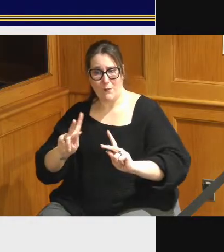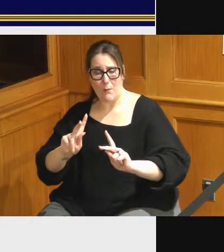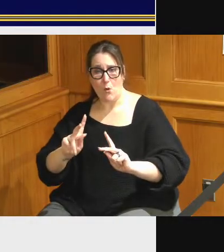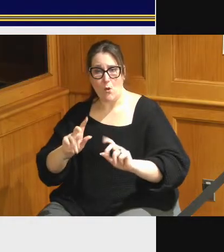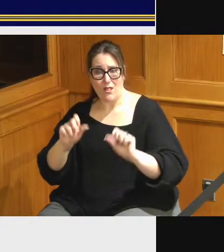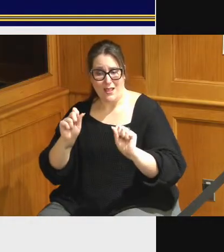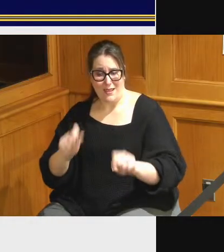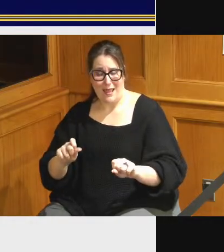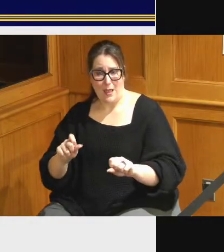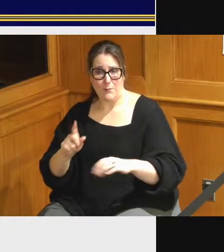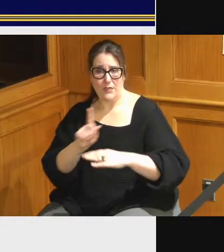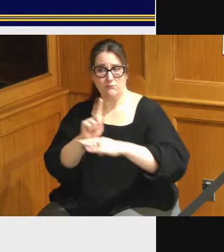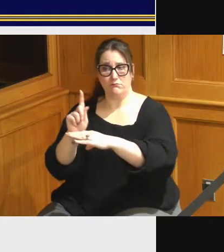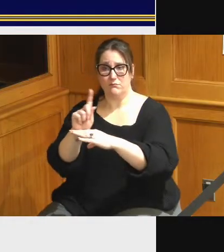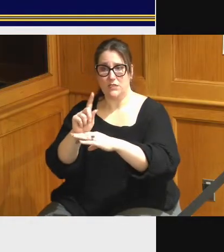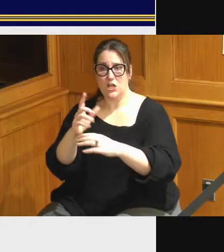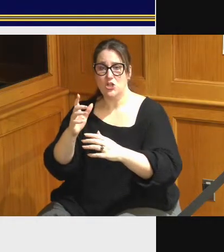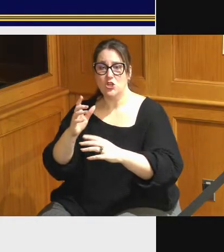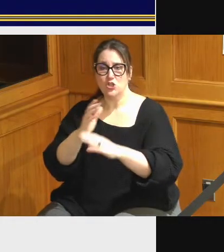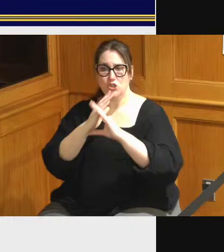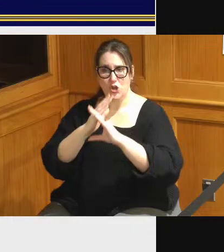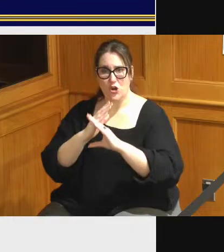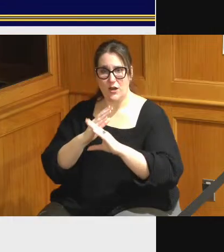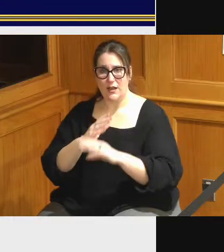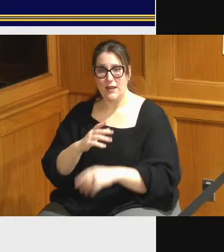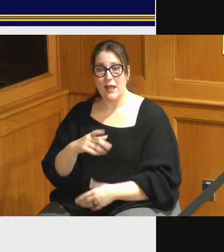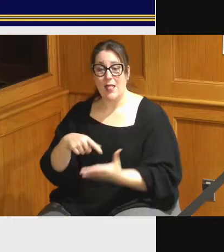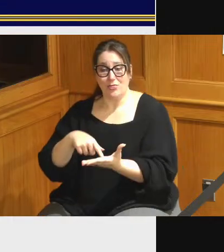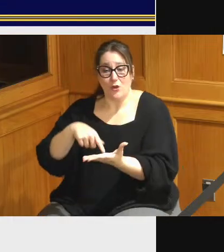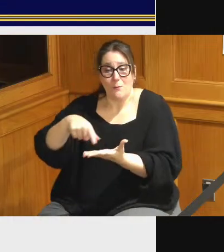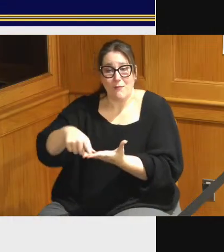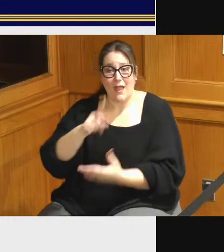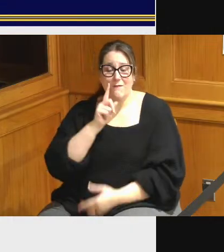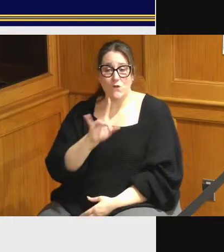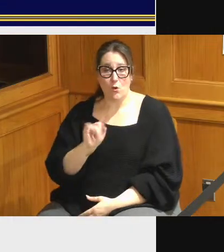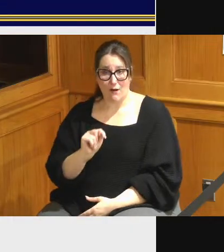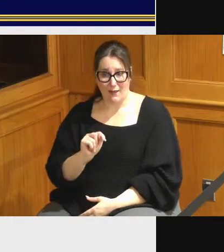want security. They want our officers there. They're paying our officers. Hamilton County